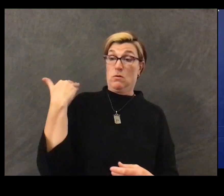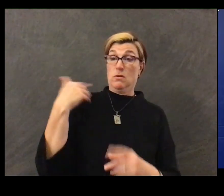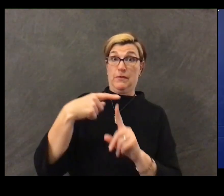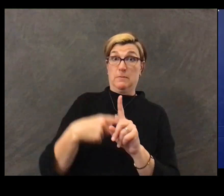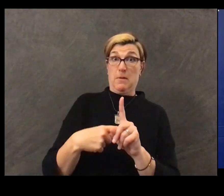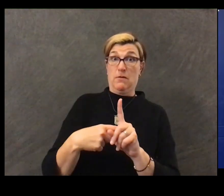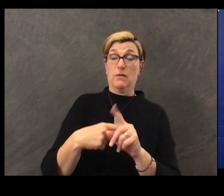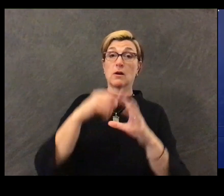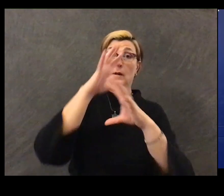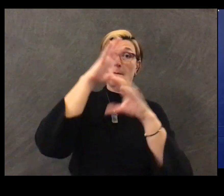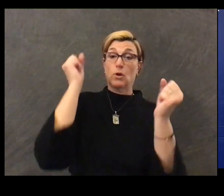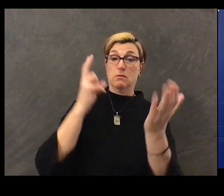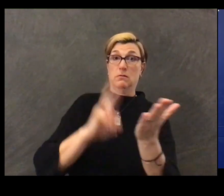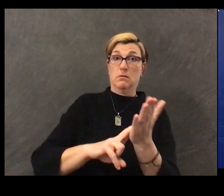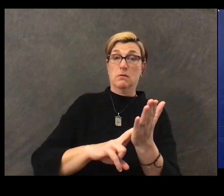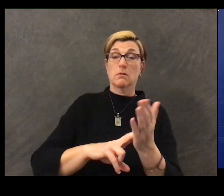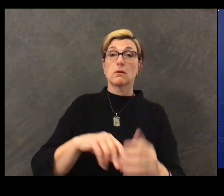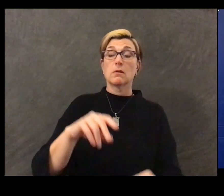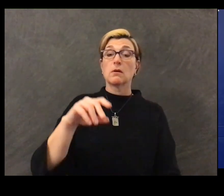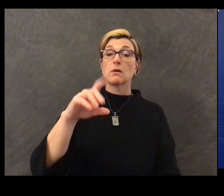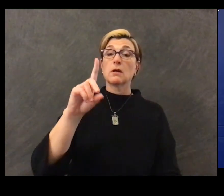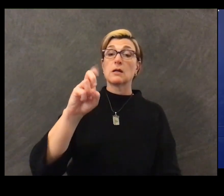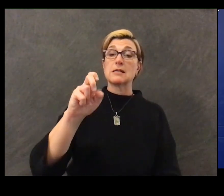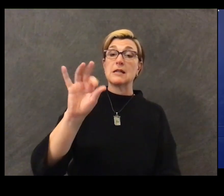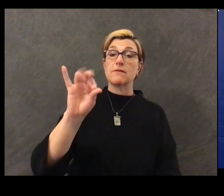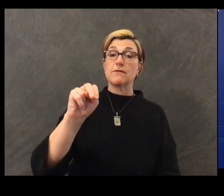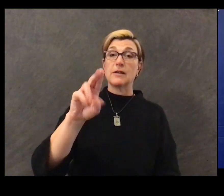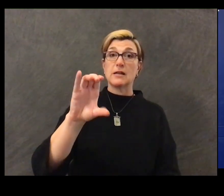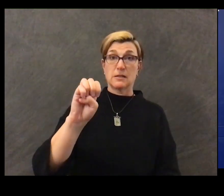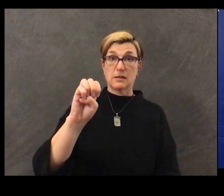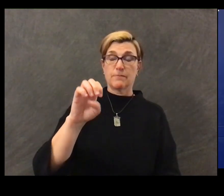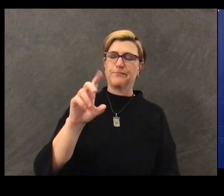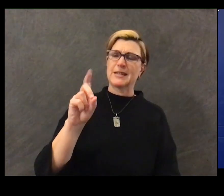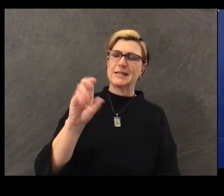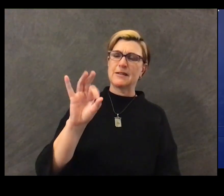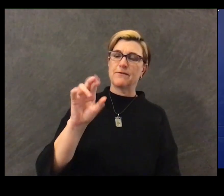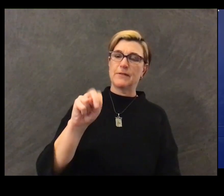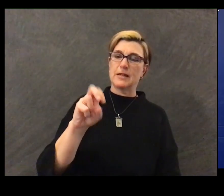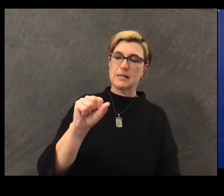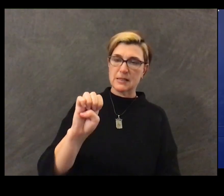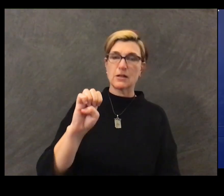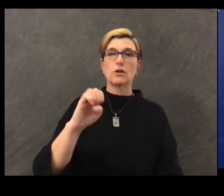could flow to GE and General Motors and Ford and other companies that that were